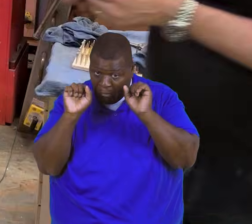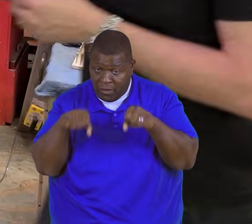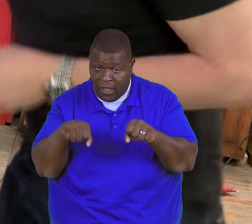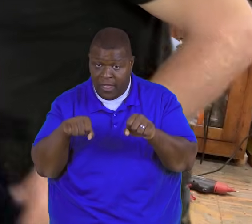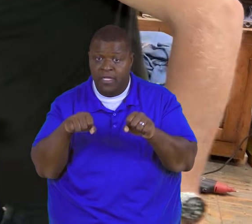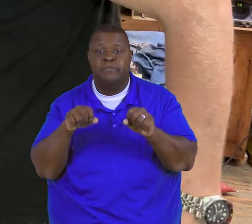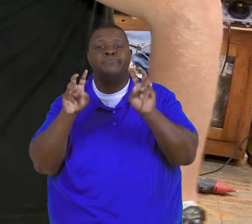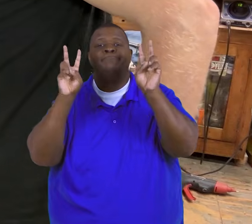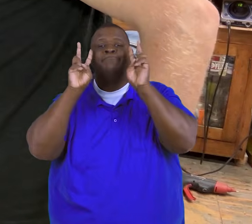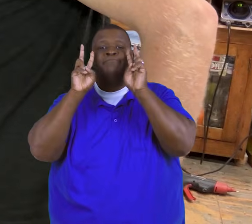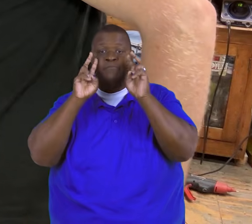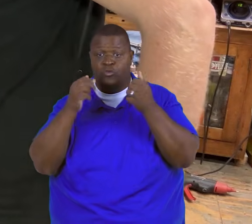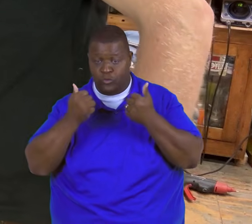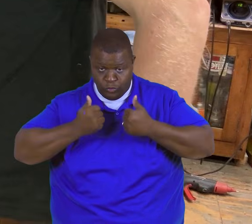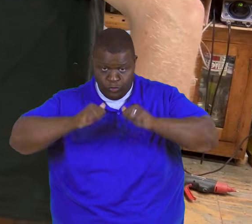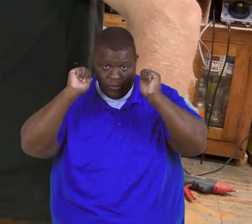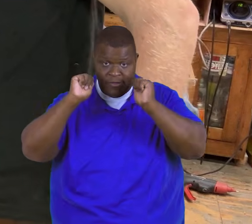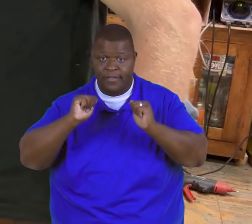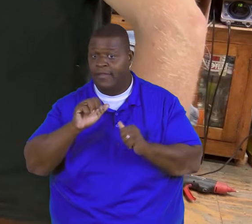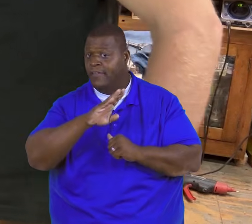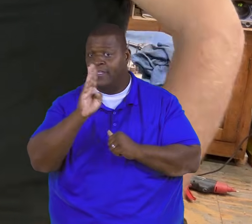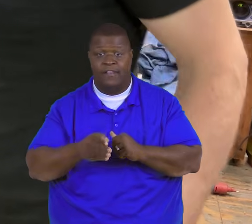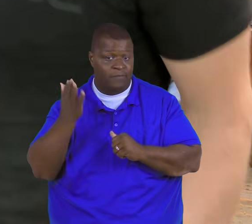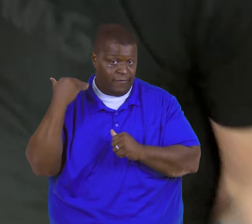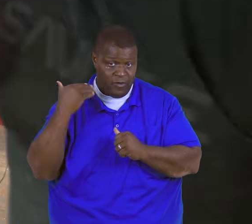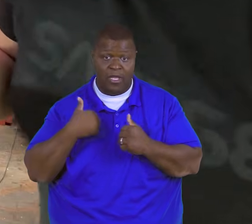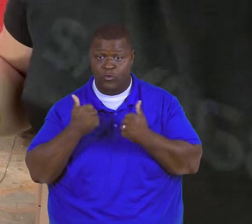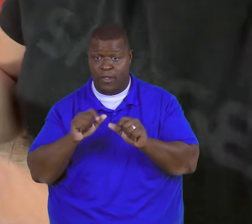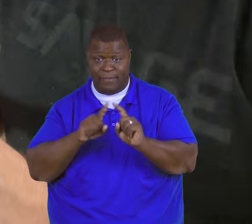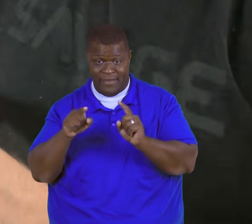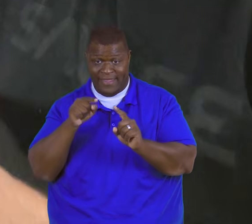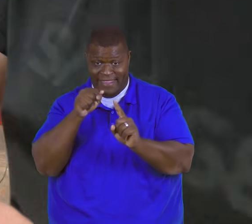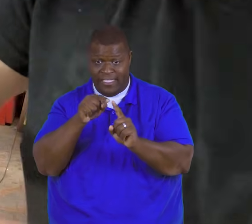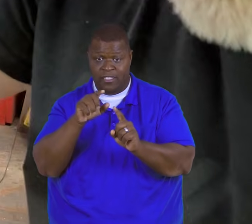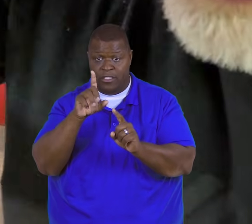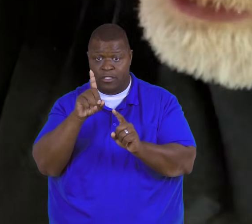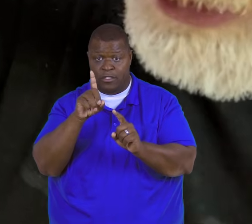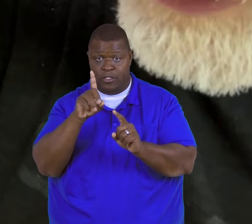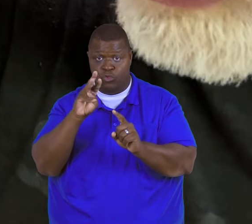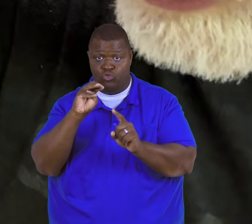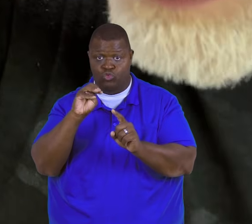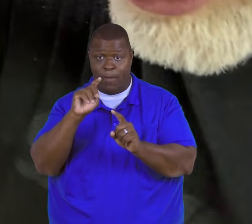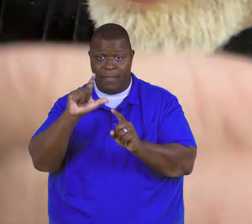I don't know if this is possible. I don't have any idea if this is possible, but I do know that with a Dremel